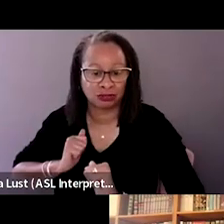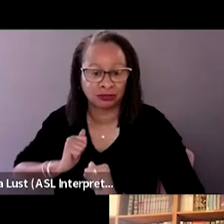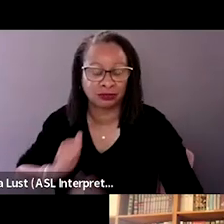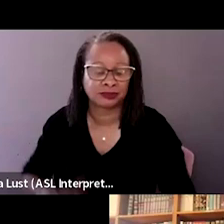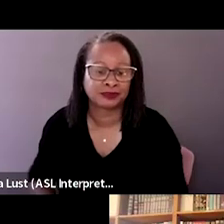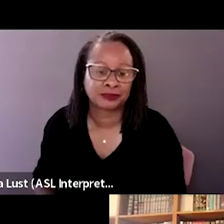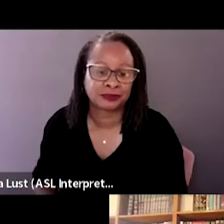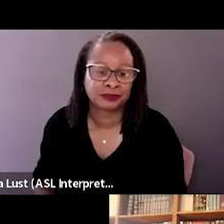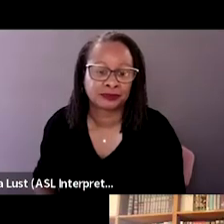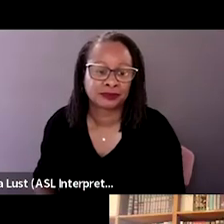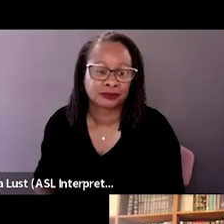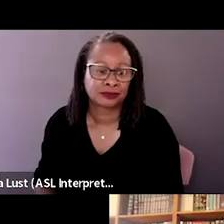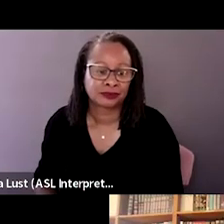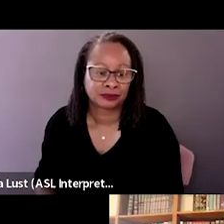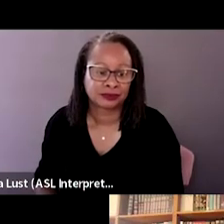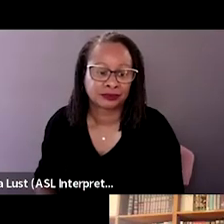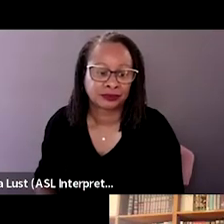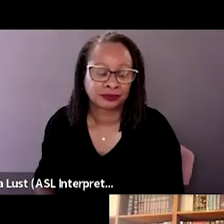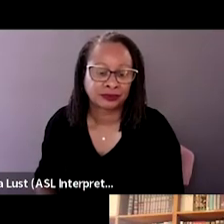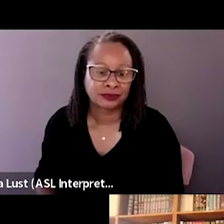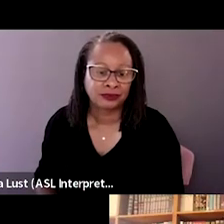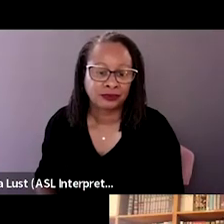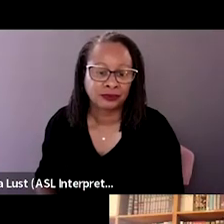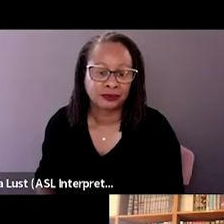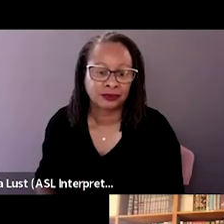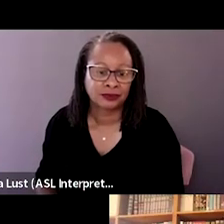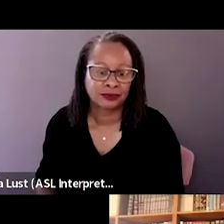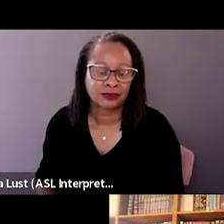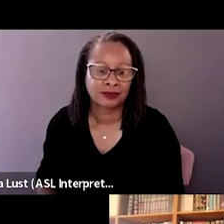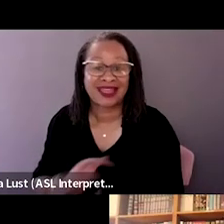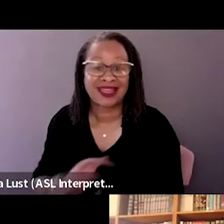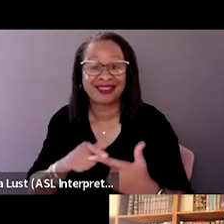Then Raoul Peck refuses and then we broadcasted it once